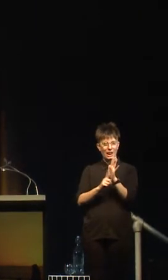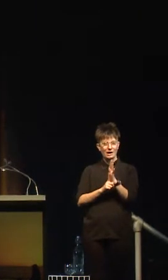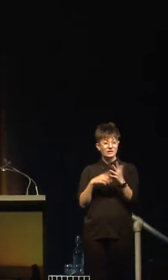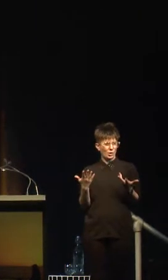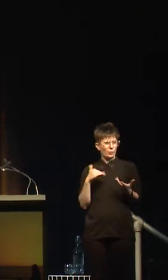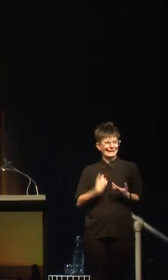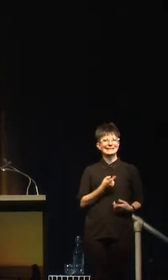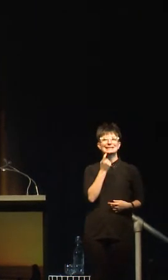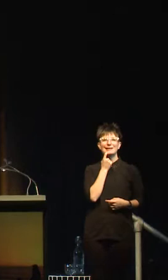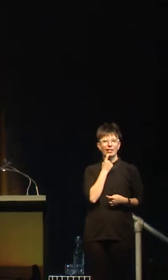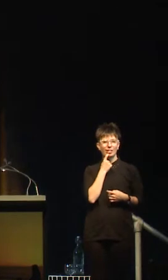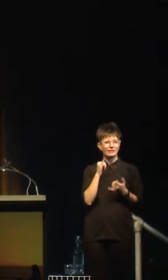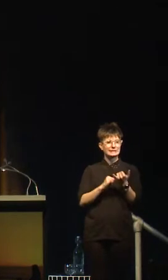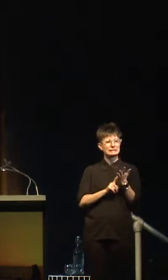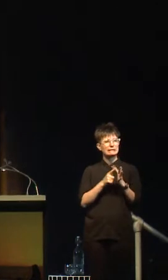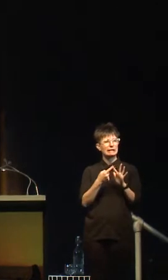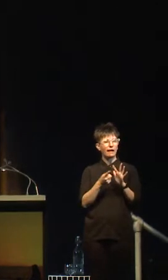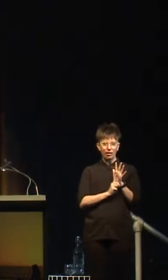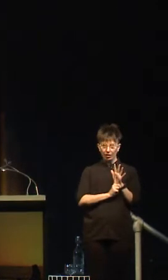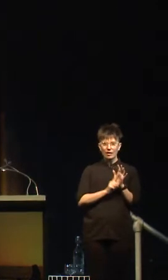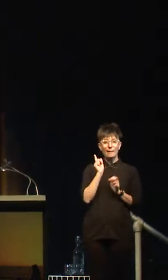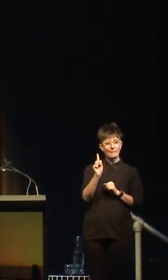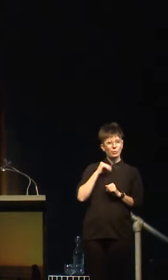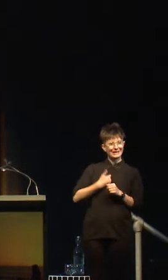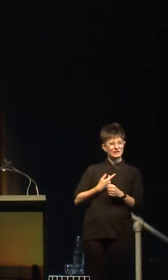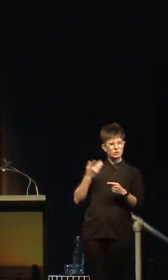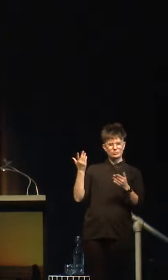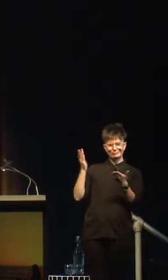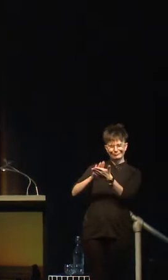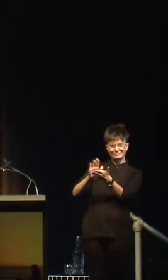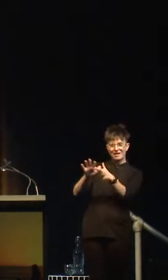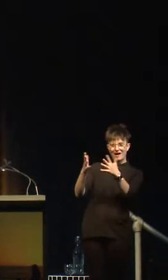civilization, but they've got to work out how to get their emissions down to Net Zero.